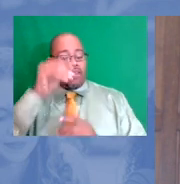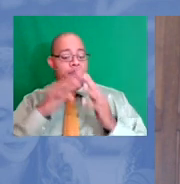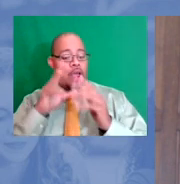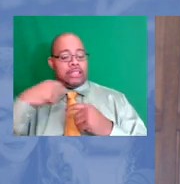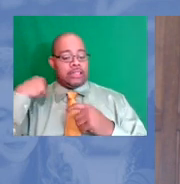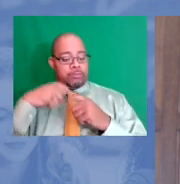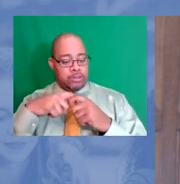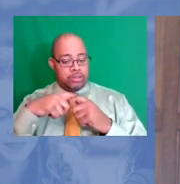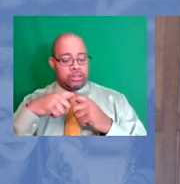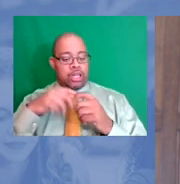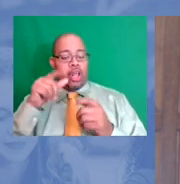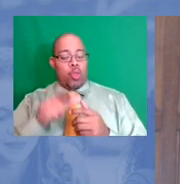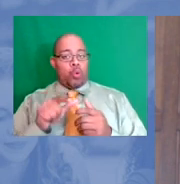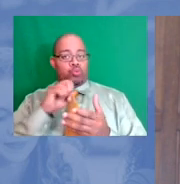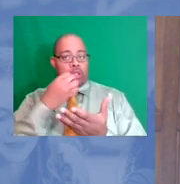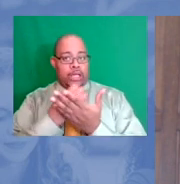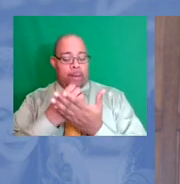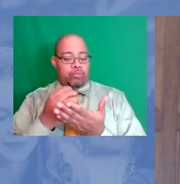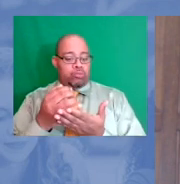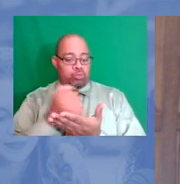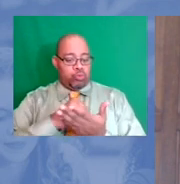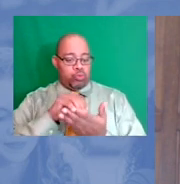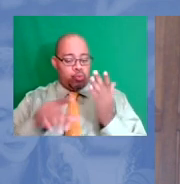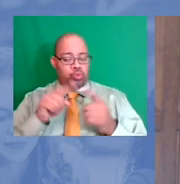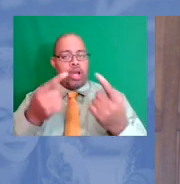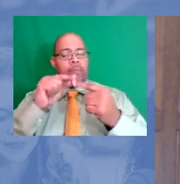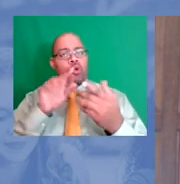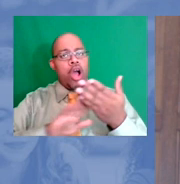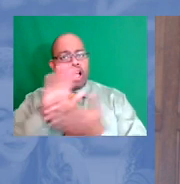SOCIOECONOMIC STUDENTS TO BE ABLE TO COME TO COLLEGE WITHOUT ANY FINANCIAL BARRIERS.